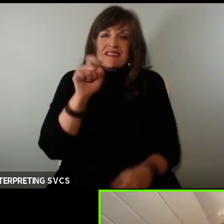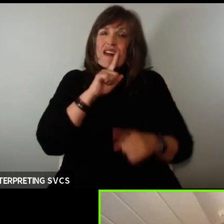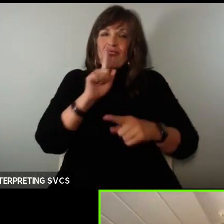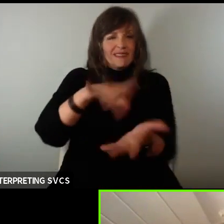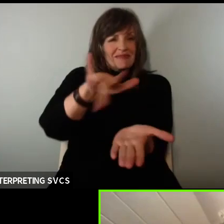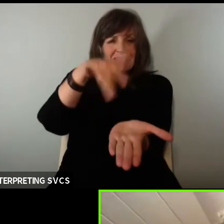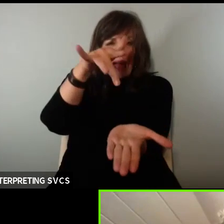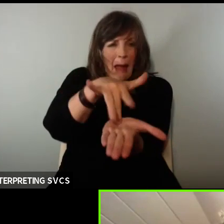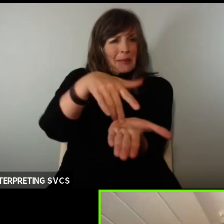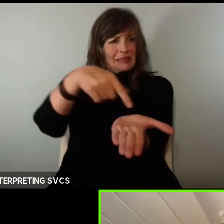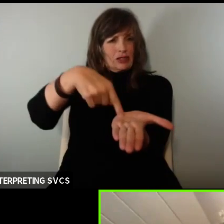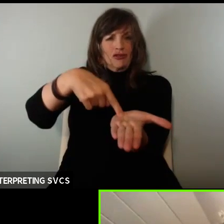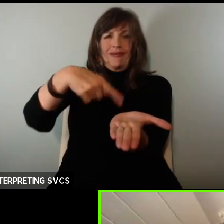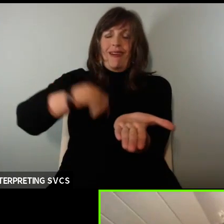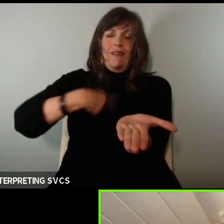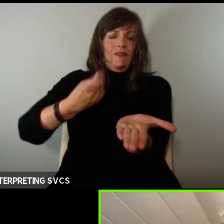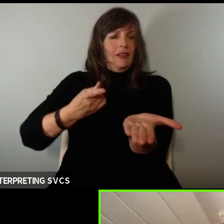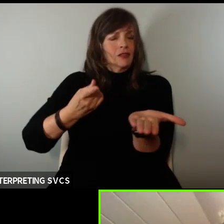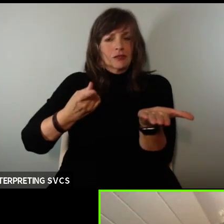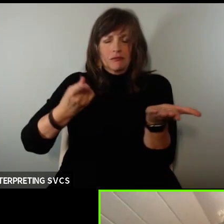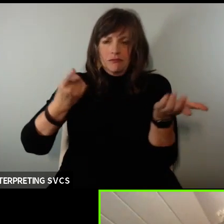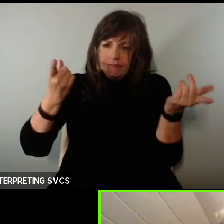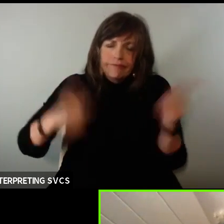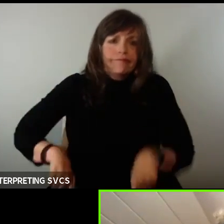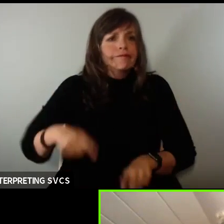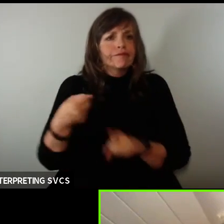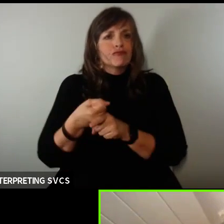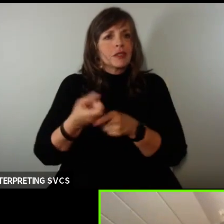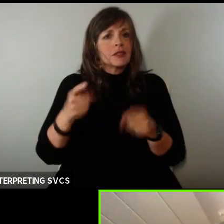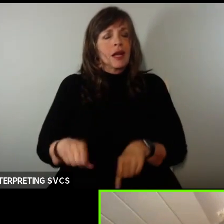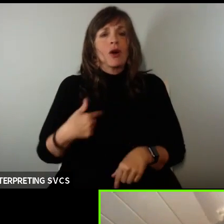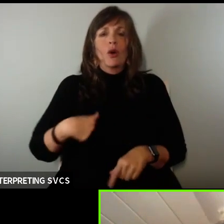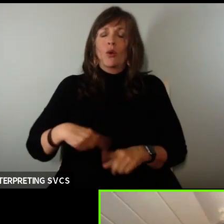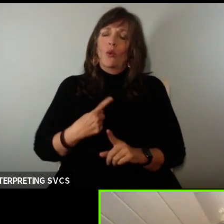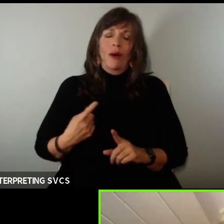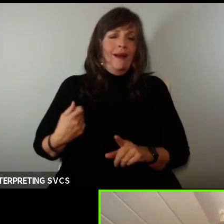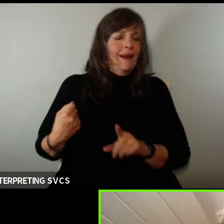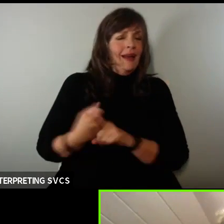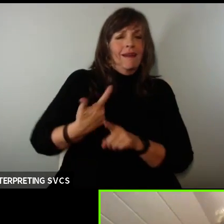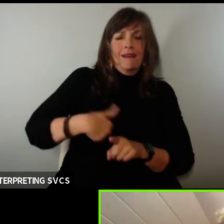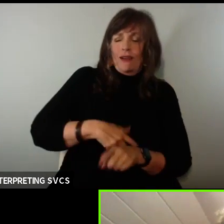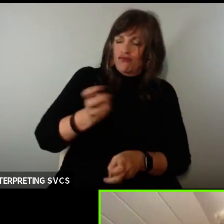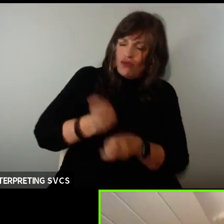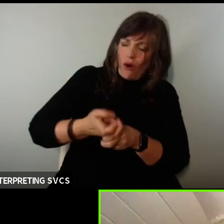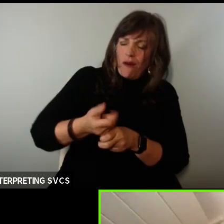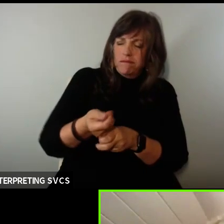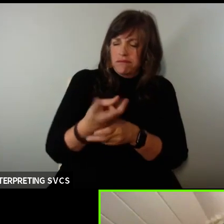And we were hit hard for weeks, I kind of noticed a couple of weeks ago,